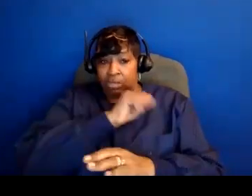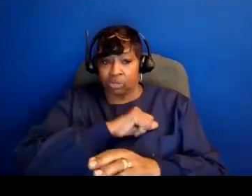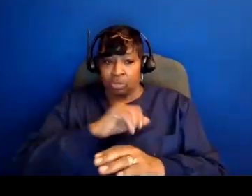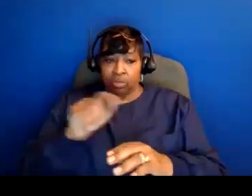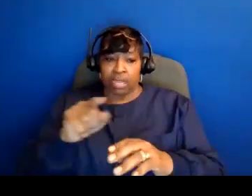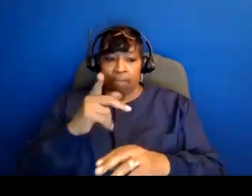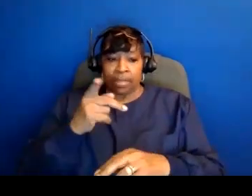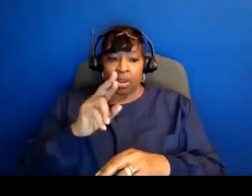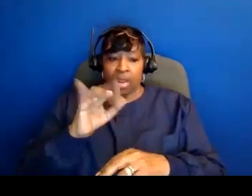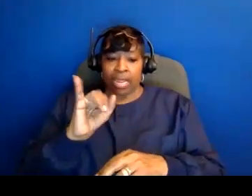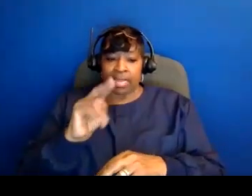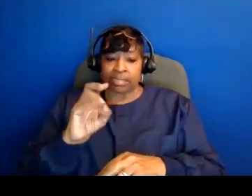lauravanpuymbrouck: Good, thank you. Thanks for asking.